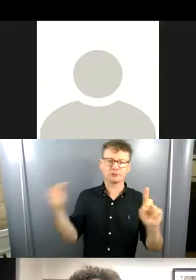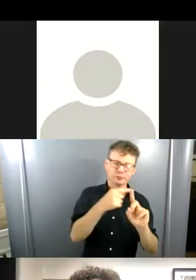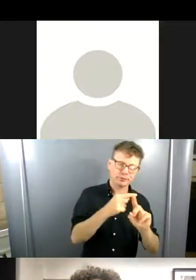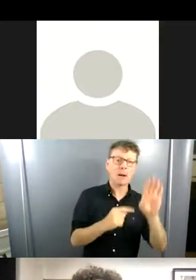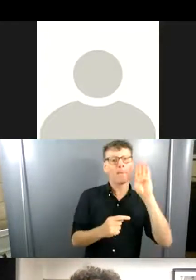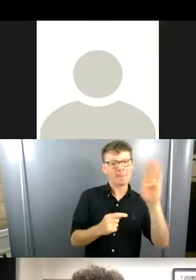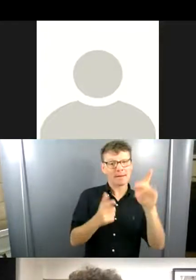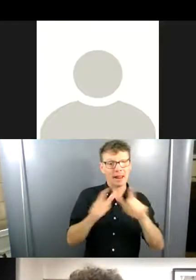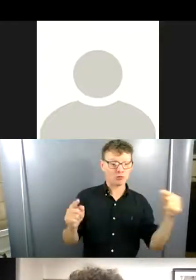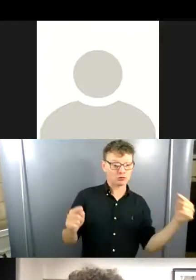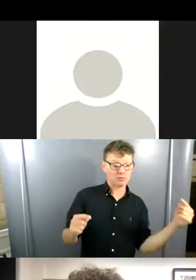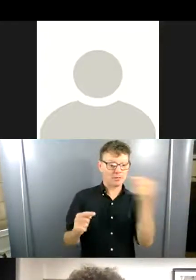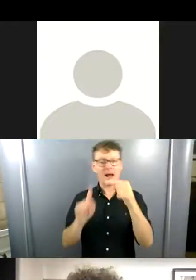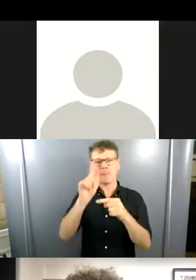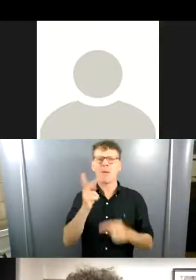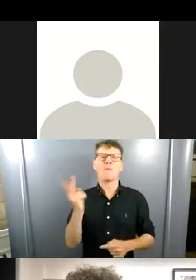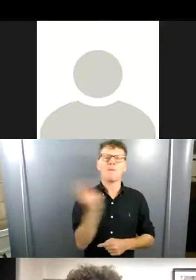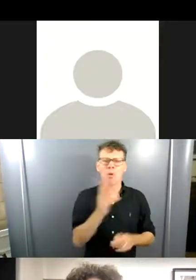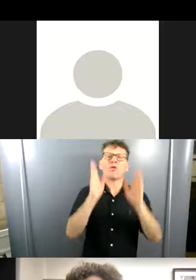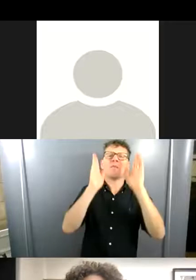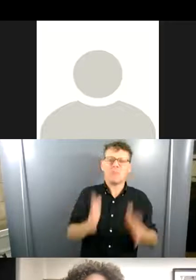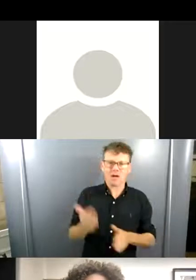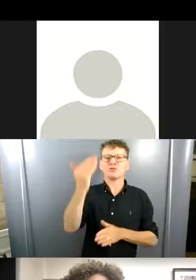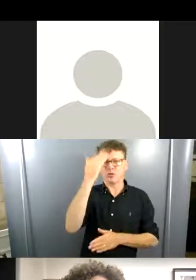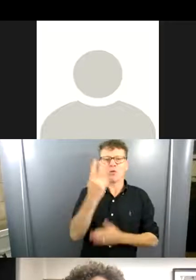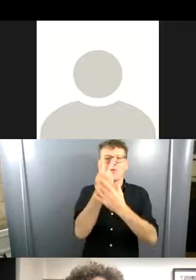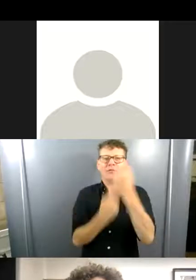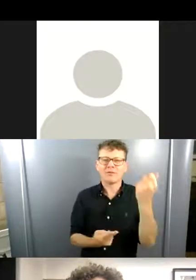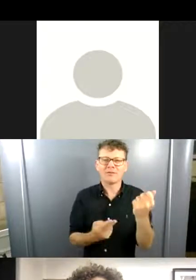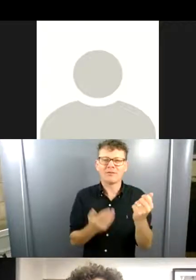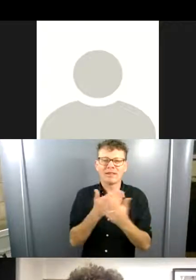knowledge of two languages in their heads the type of knowledge they have of each could be different